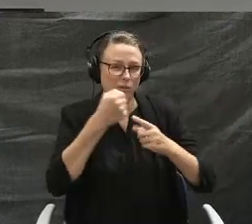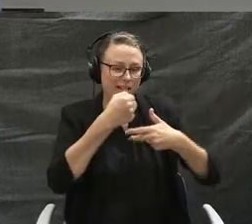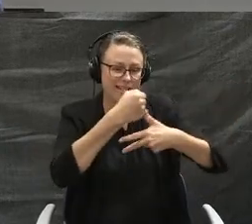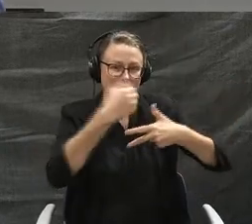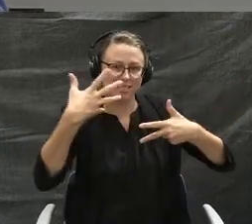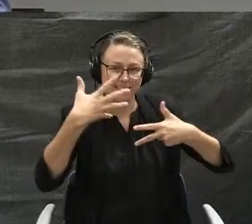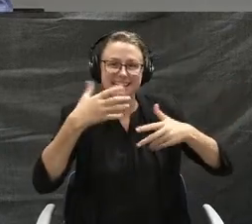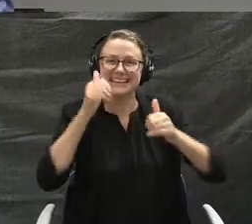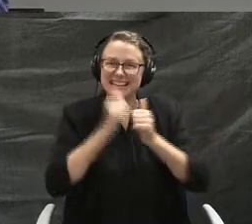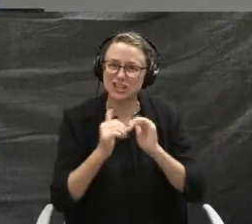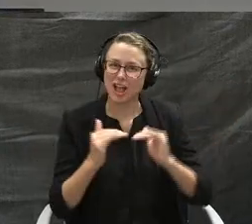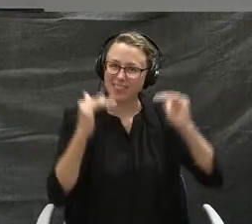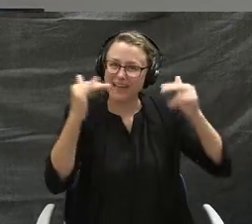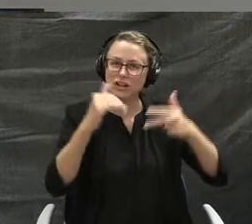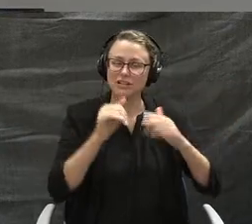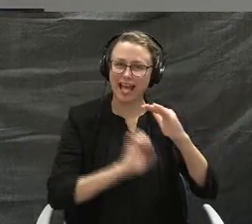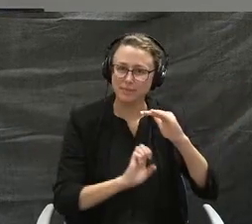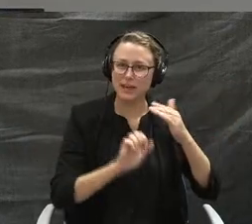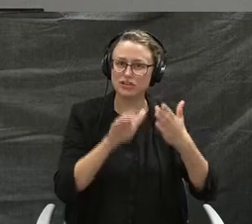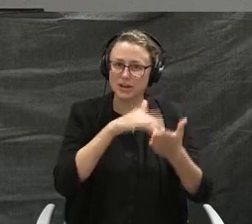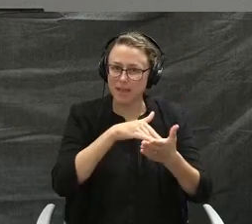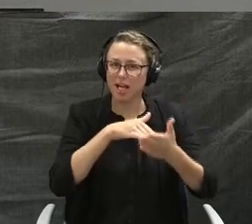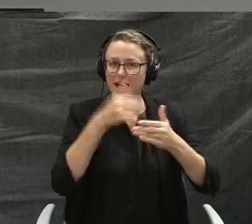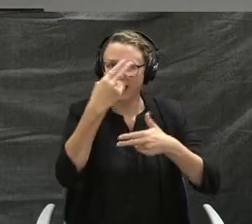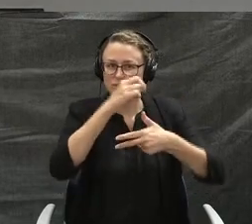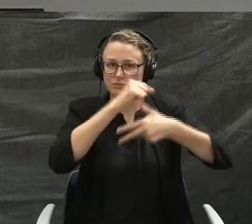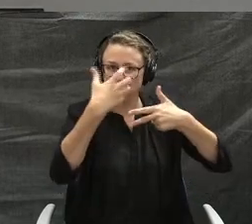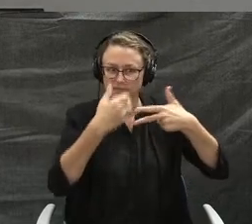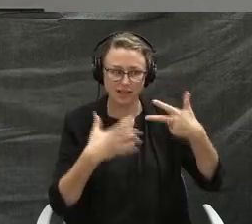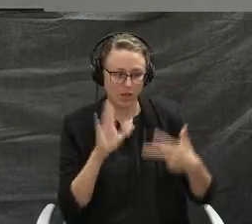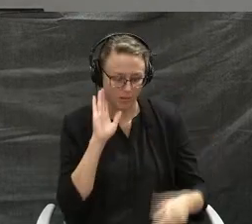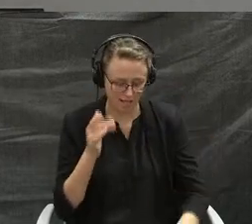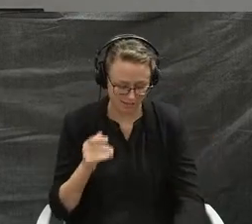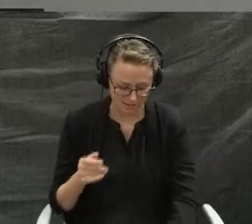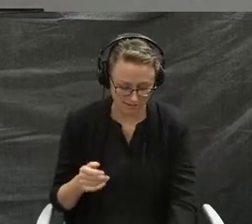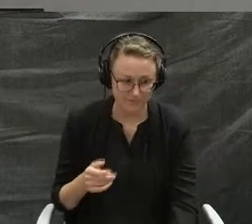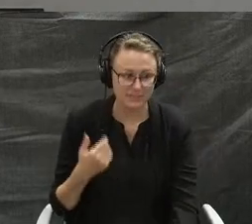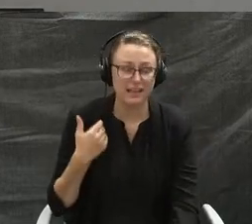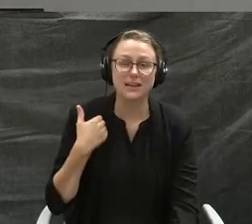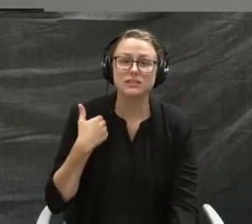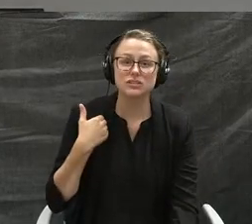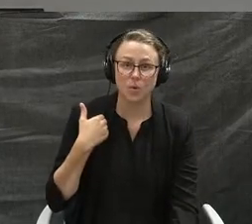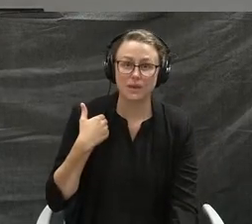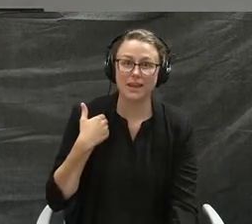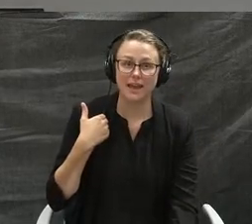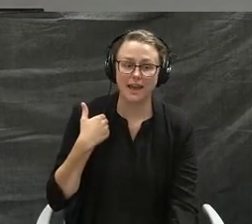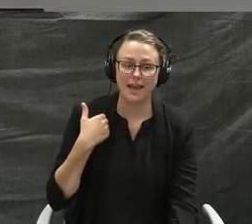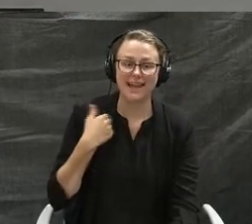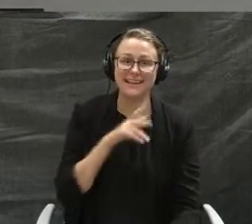So we looked at it. We had K through three students in the building coming in most of the